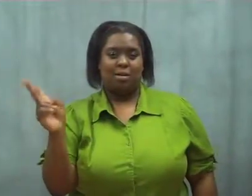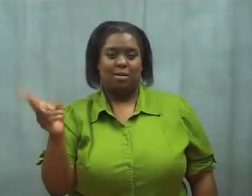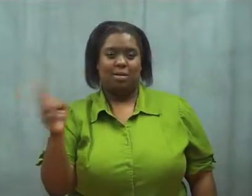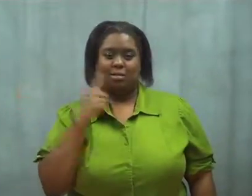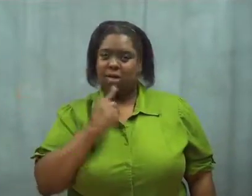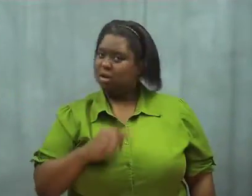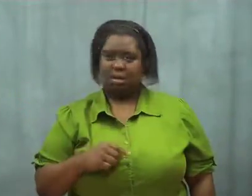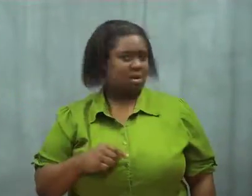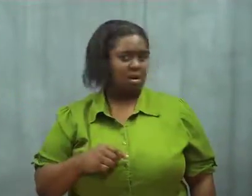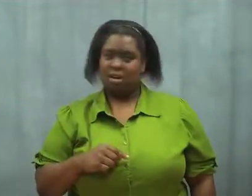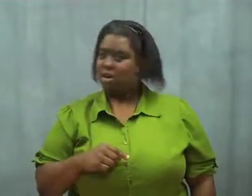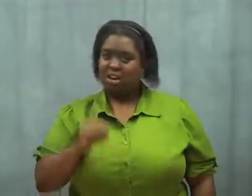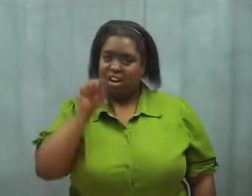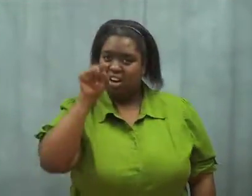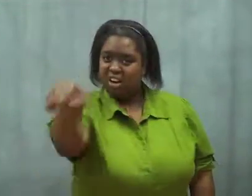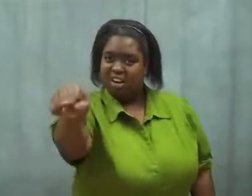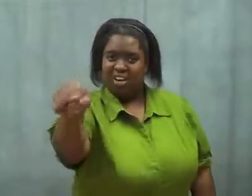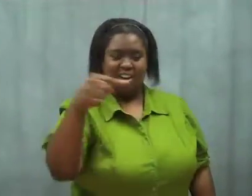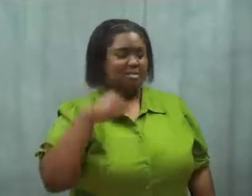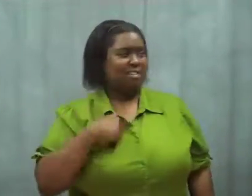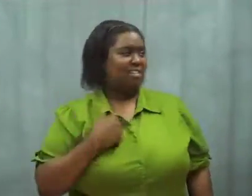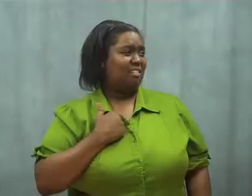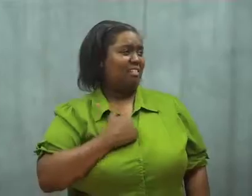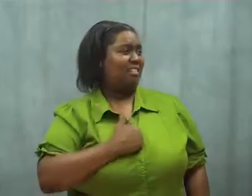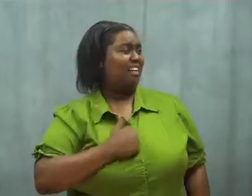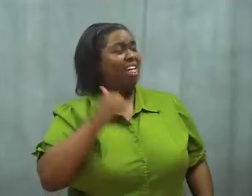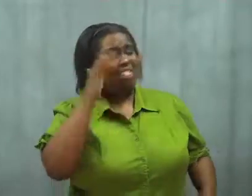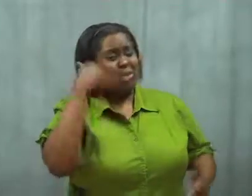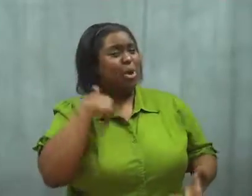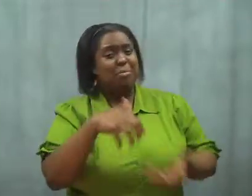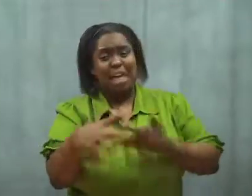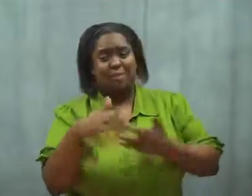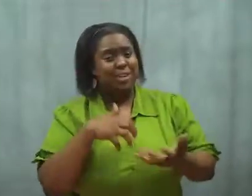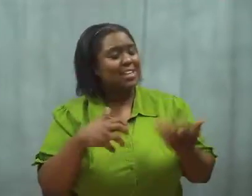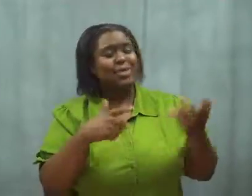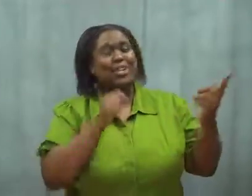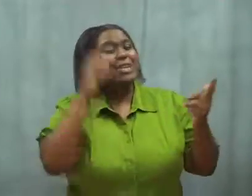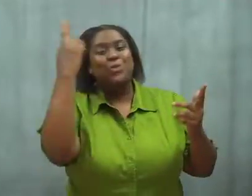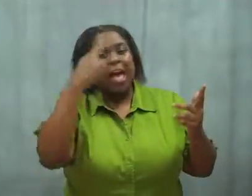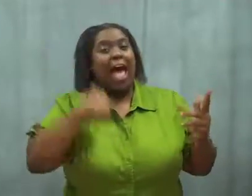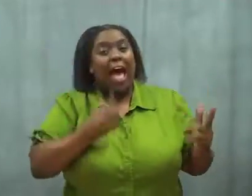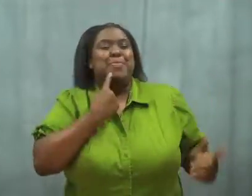He/she shook his/her head, "No" and pointed at me.